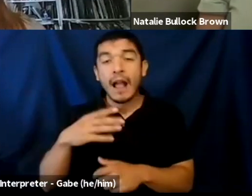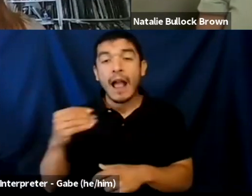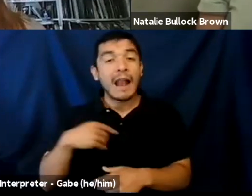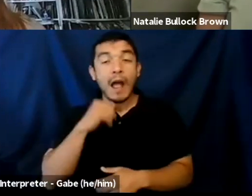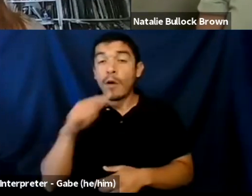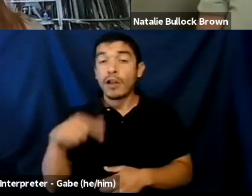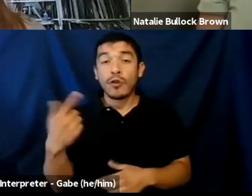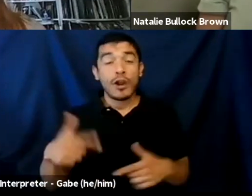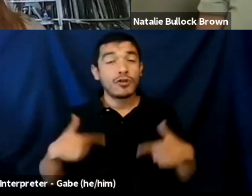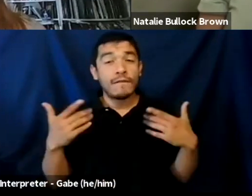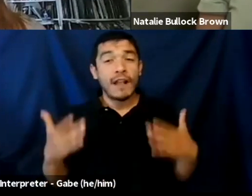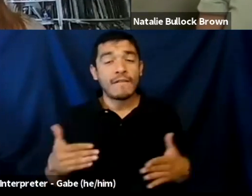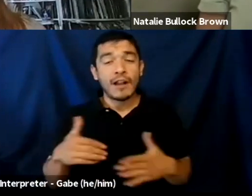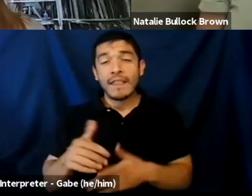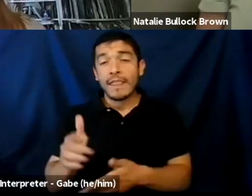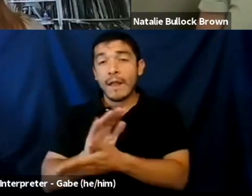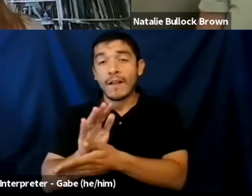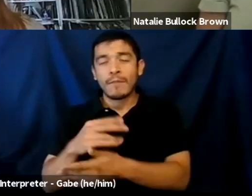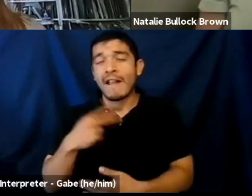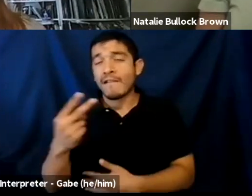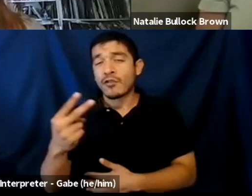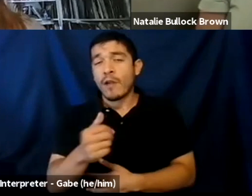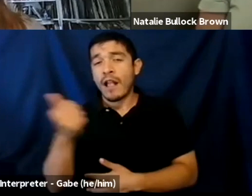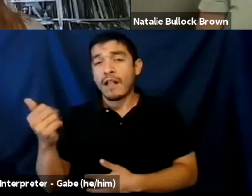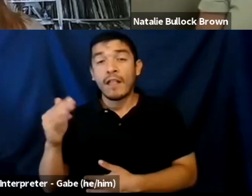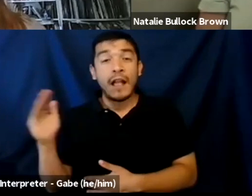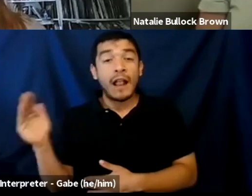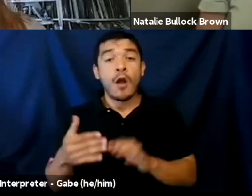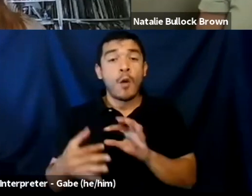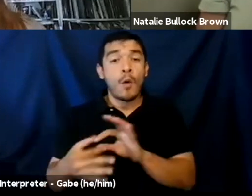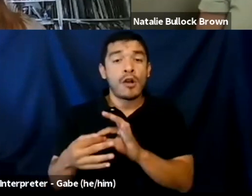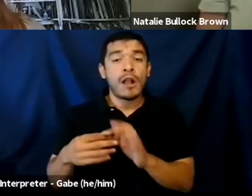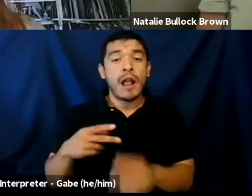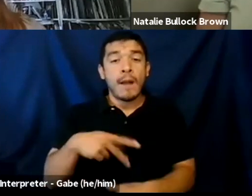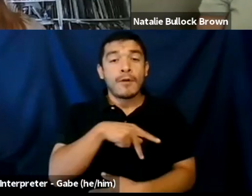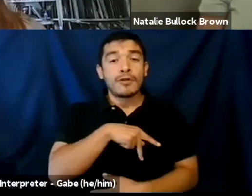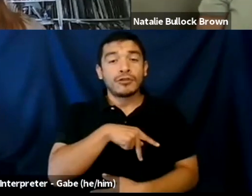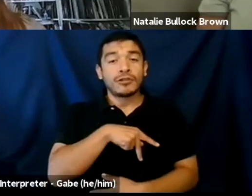There were two other survivors and the relationship that I personally cultivated